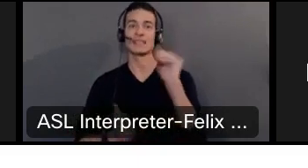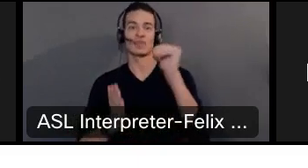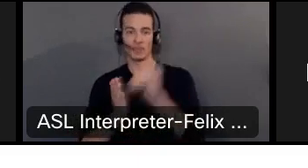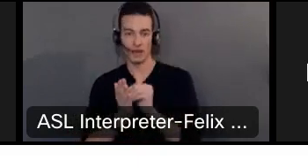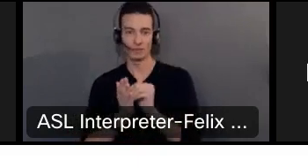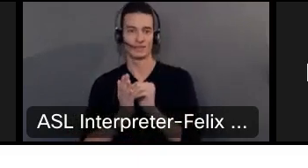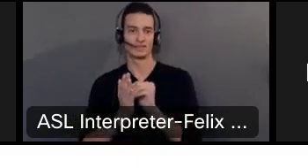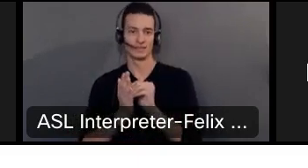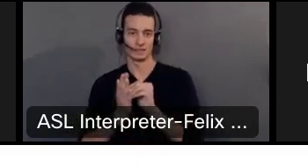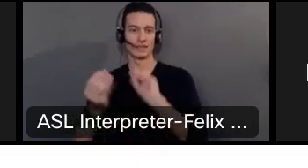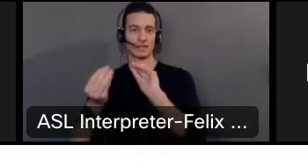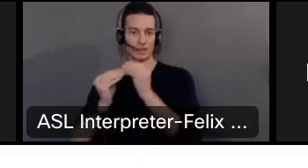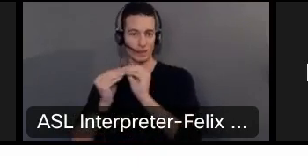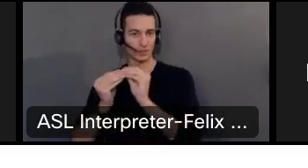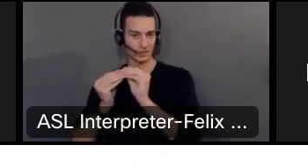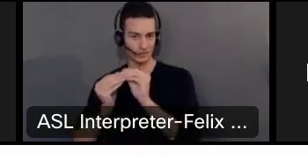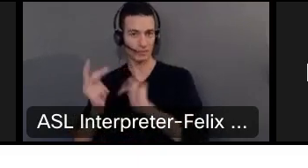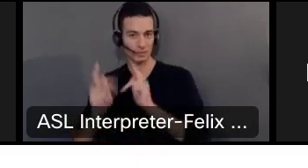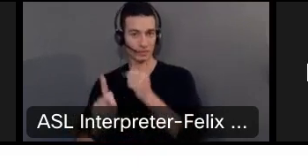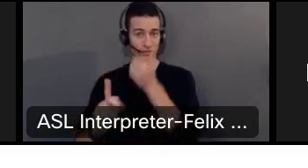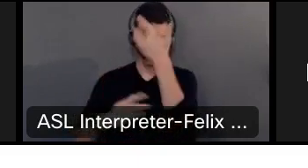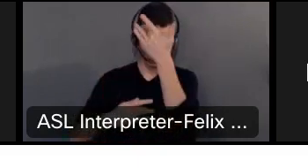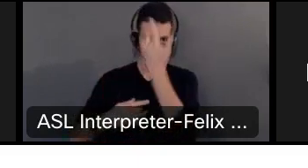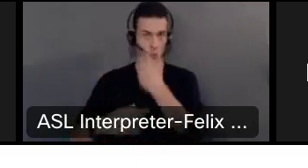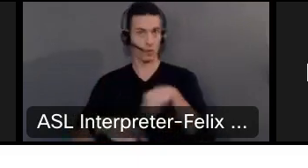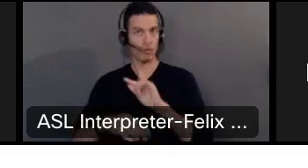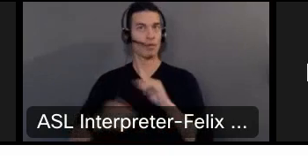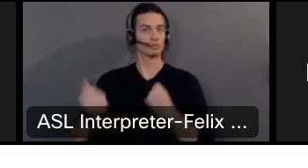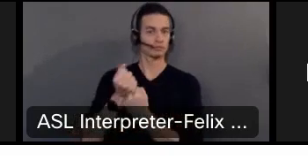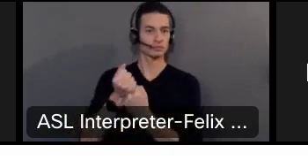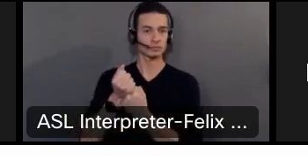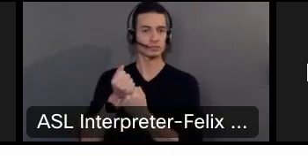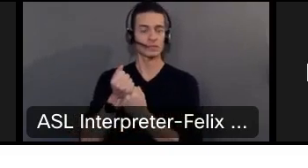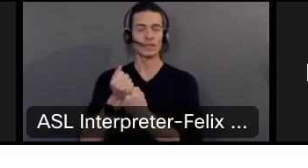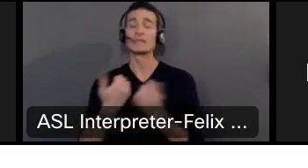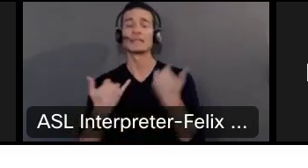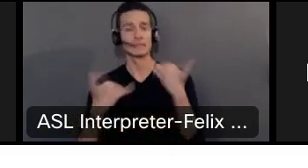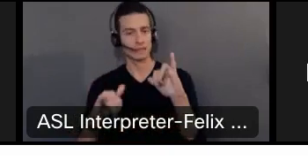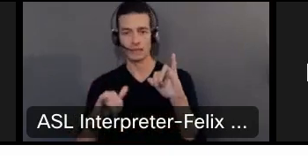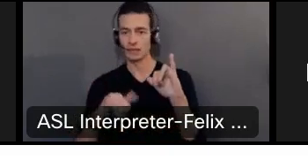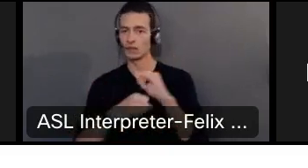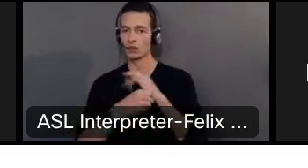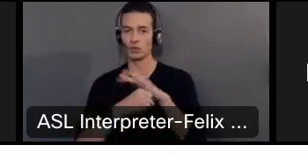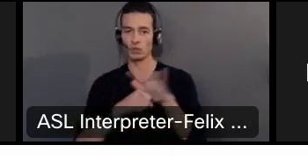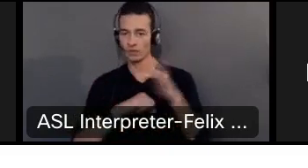Testing is still available next to the pavilion on 164 street and ongoing with regard to the equipment and the infrastructure.